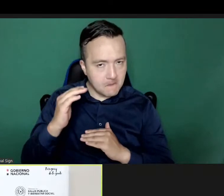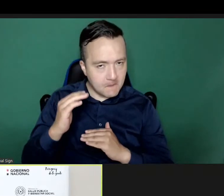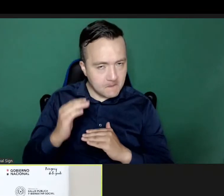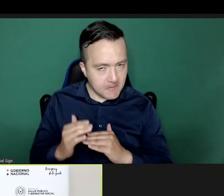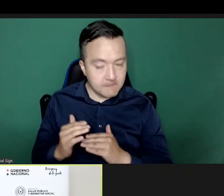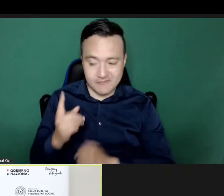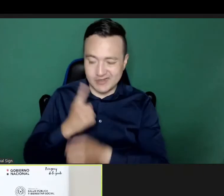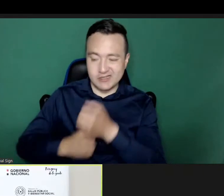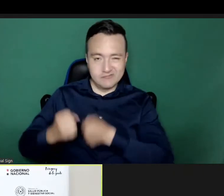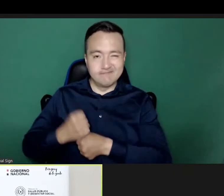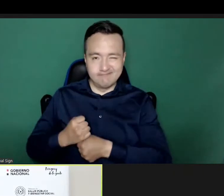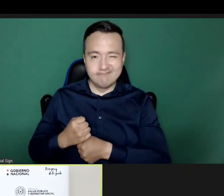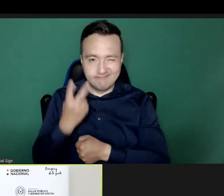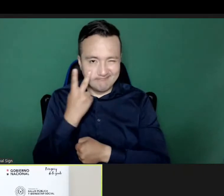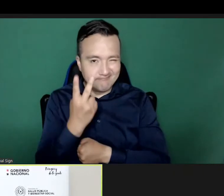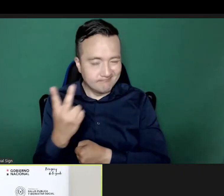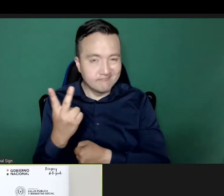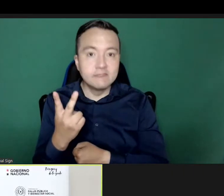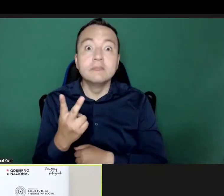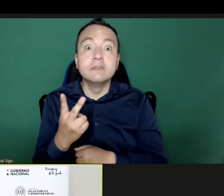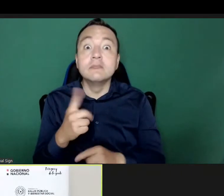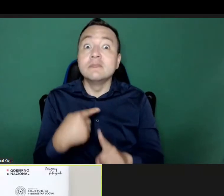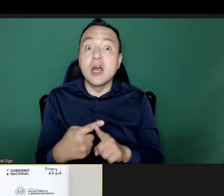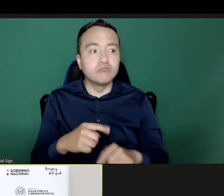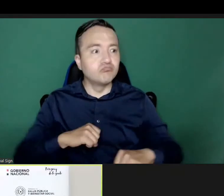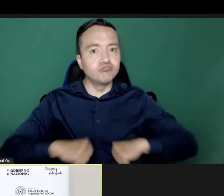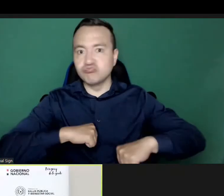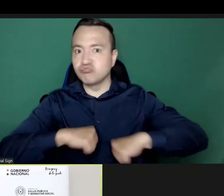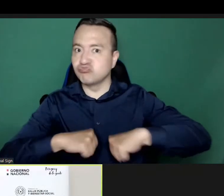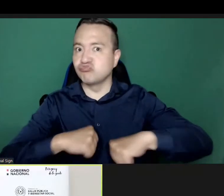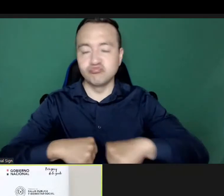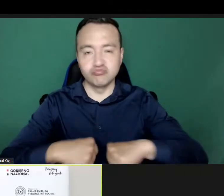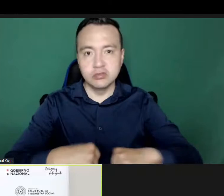or are smoking less. Also, regarding physical activity.